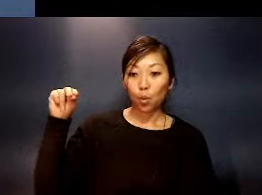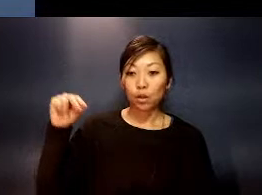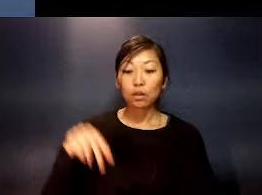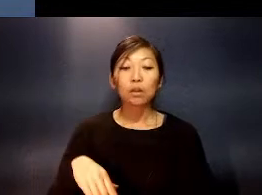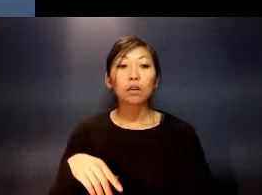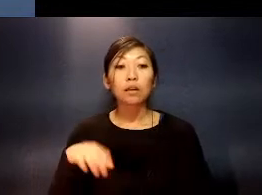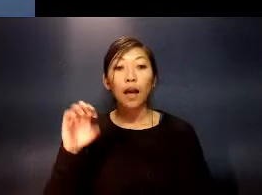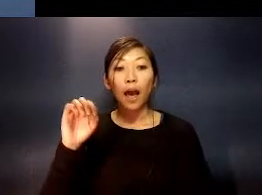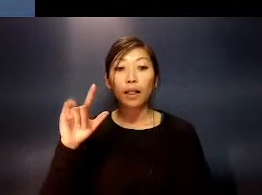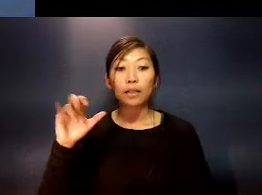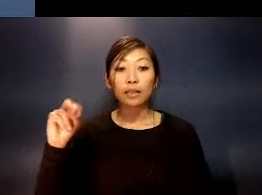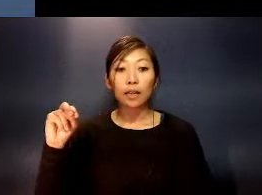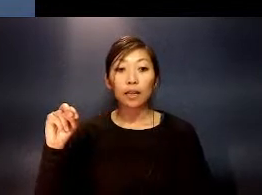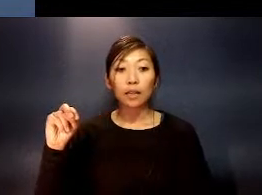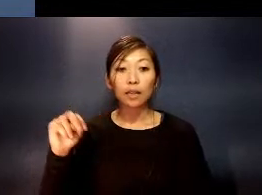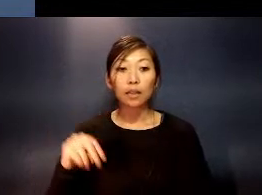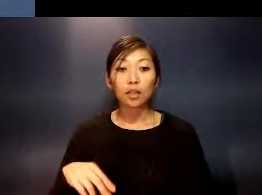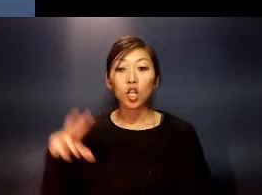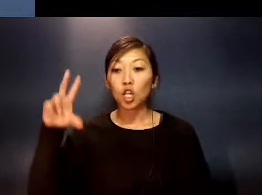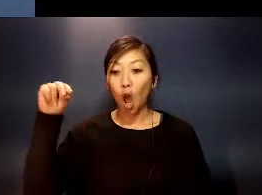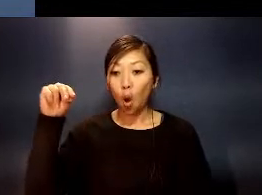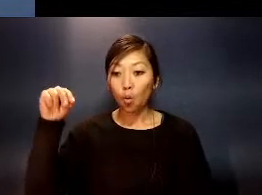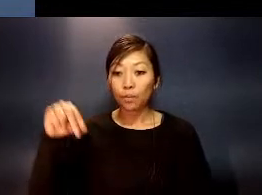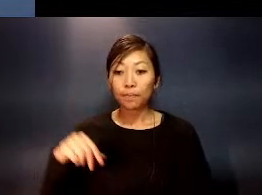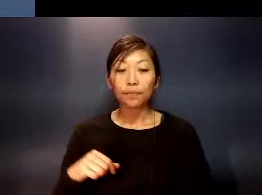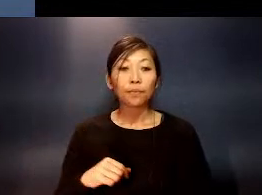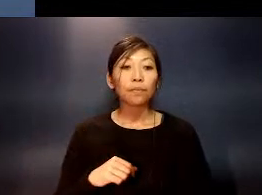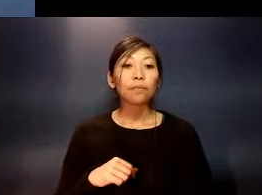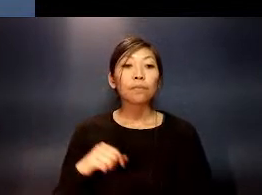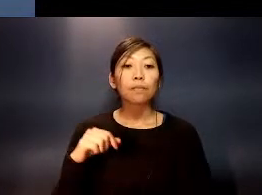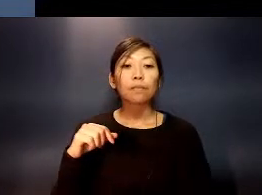≫ Clerk: THERE ARE 9 AYES AND 4 NAYS. ≫ COUNCIL PRESIDENT BENDER: THAT ITEM CARRIES AND IS ADOPTED.